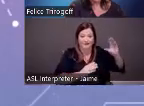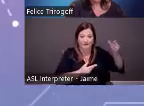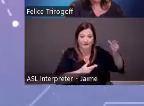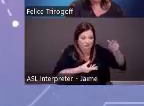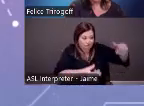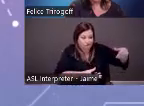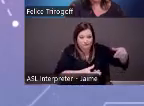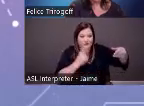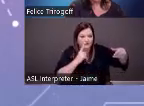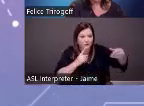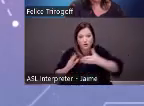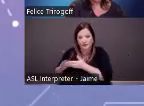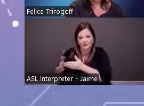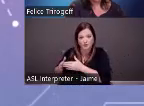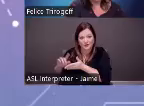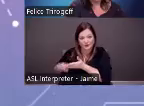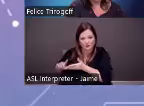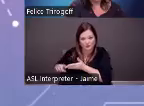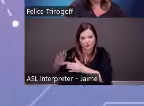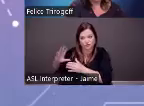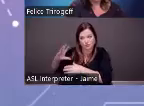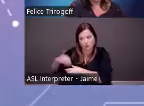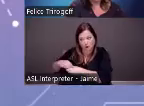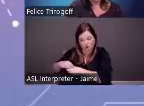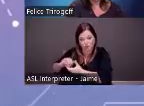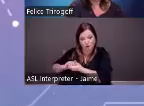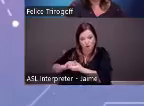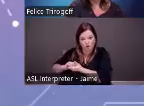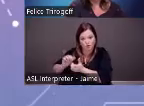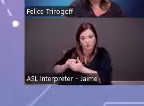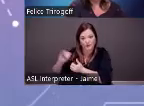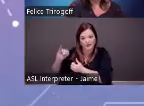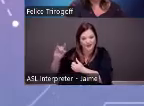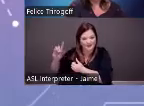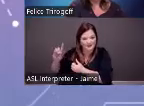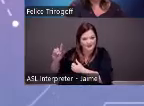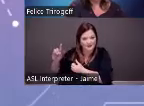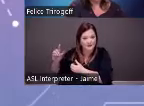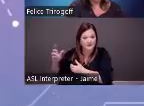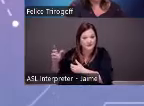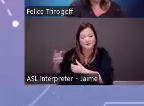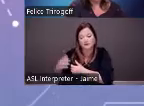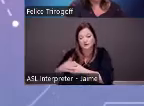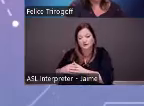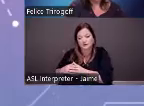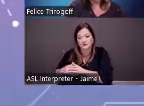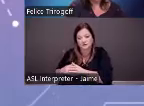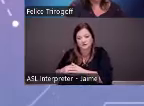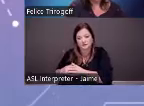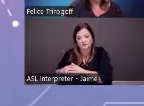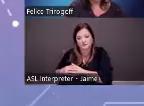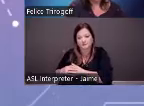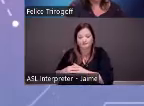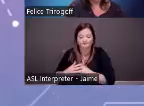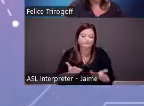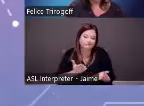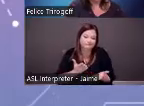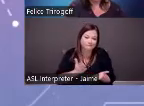partners with intellectual and developmental disabilities. So in our example, because CIL staff